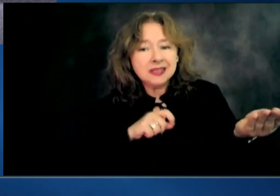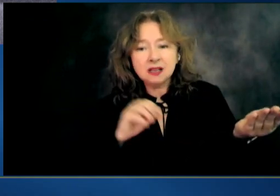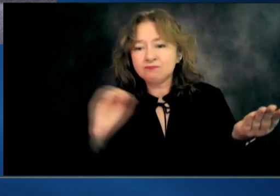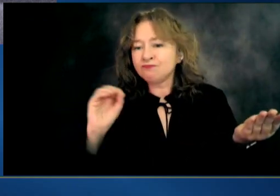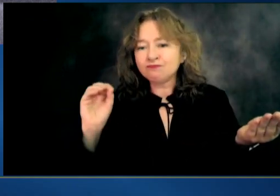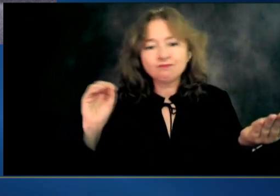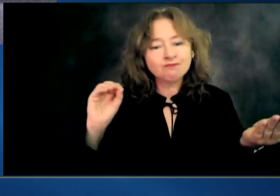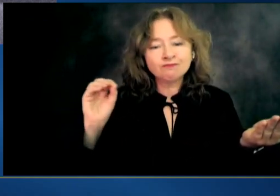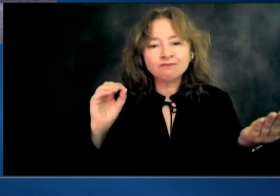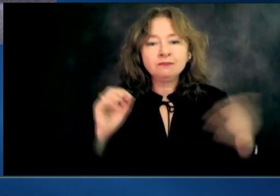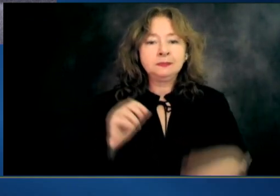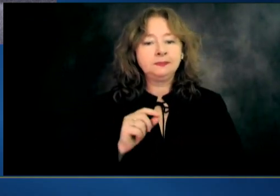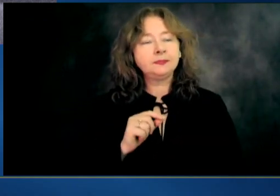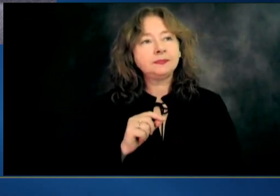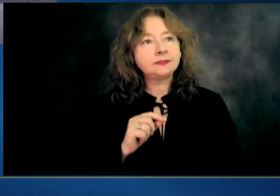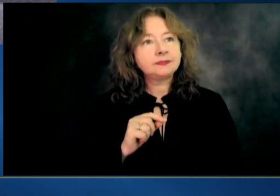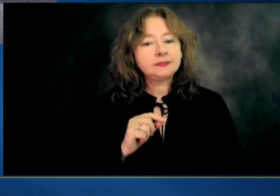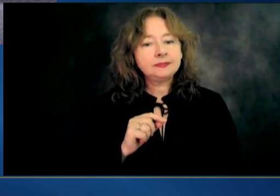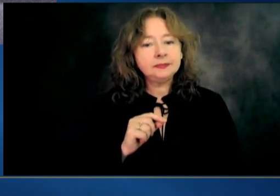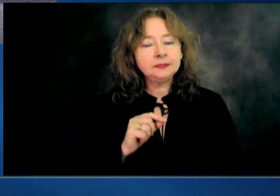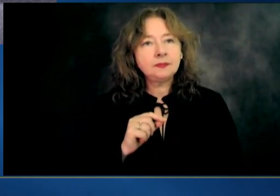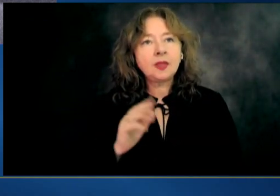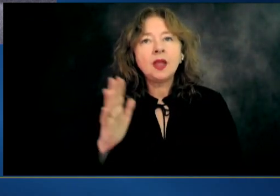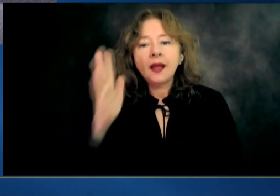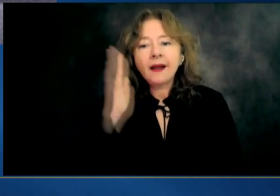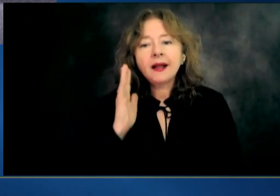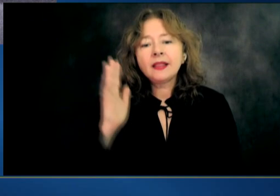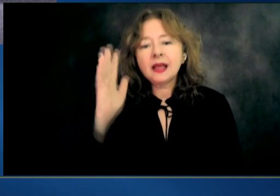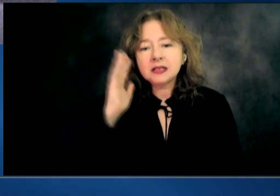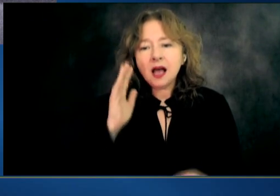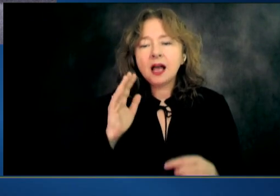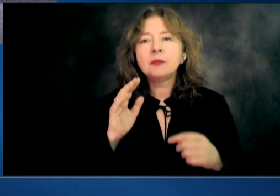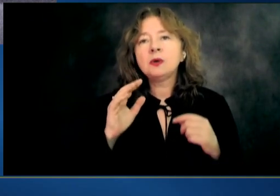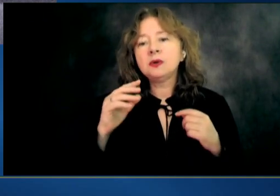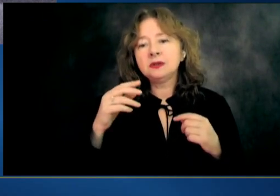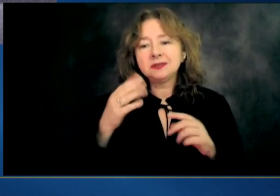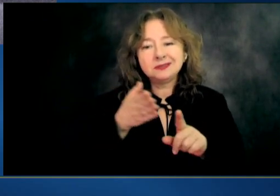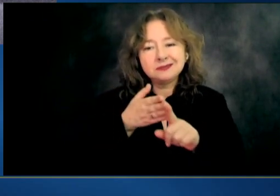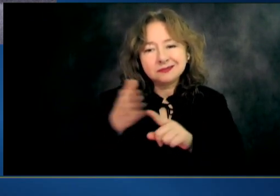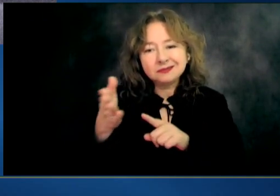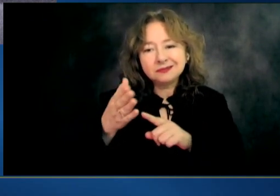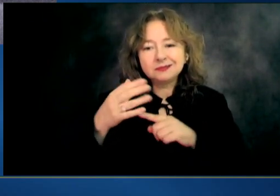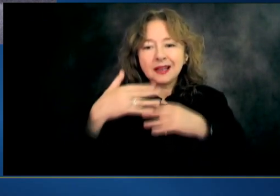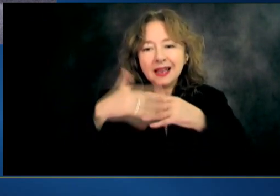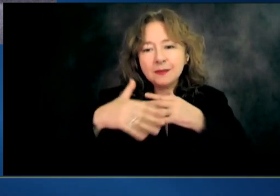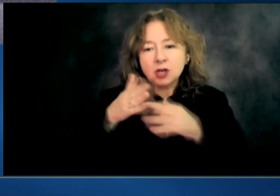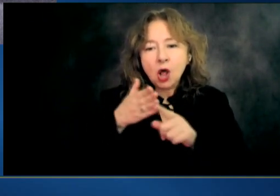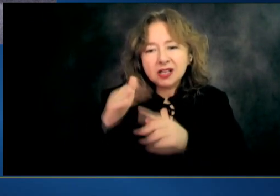it was limited to hematologists that were willing to prescribe it. And if you weren't seeing a